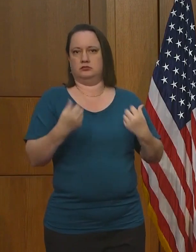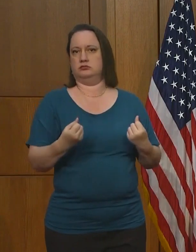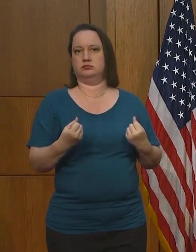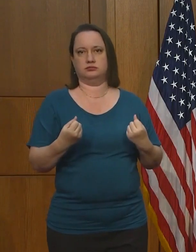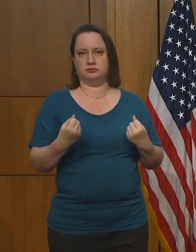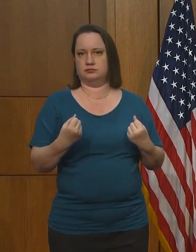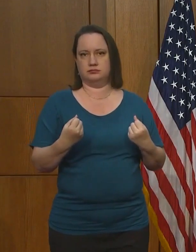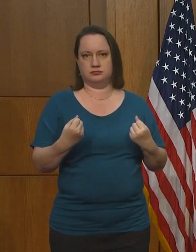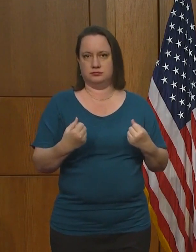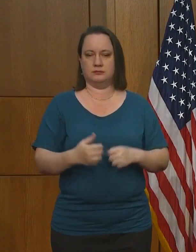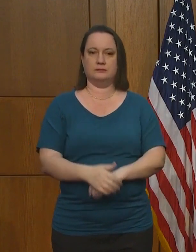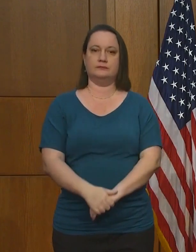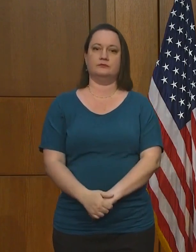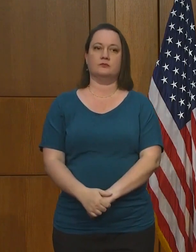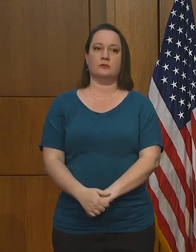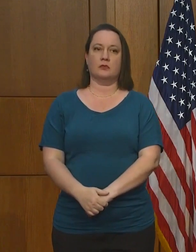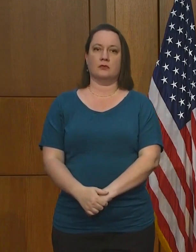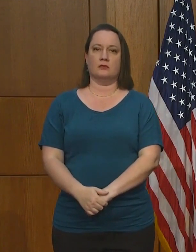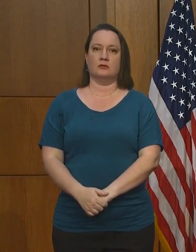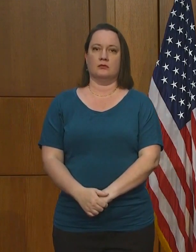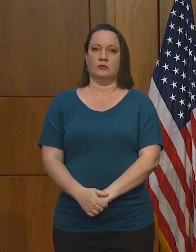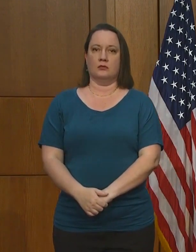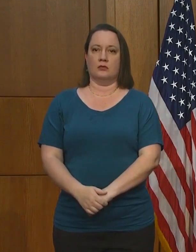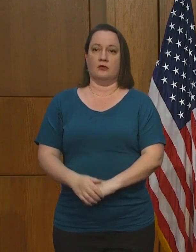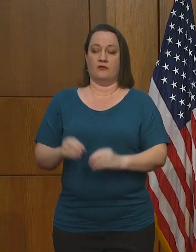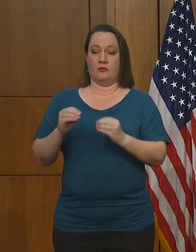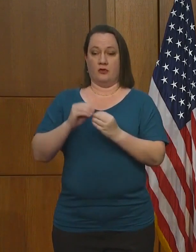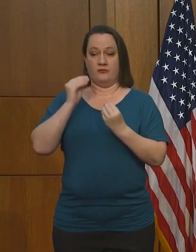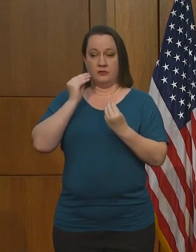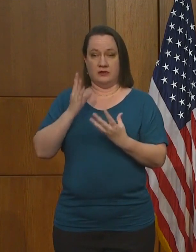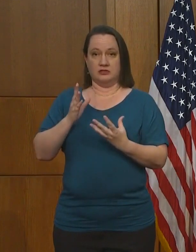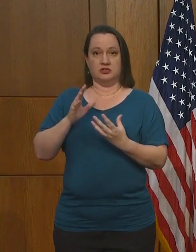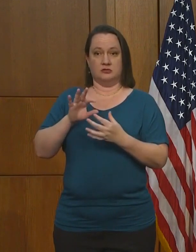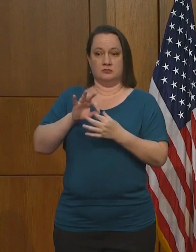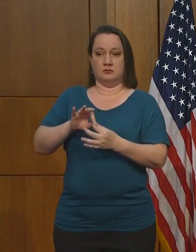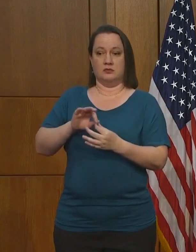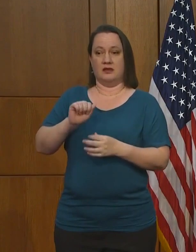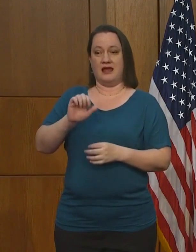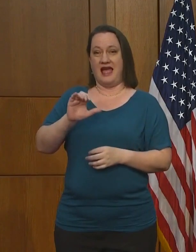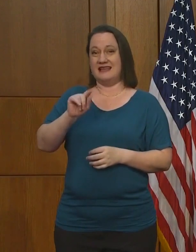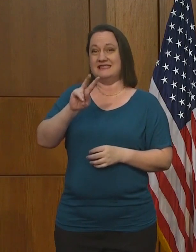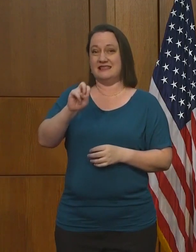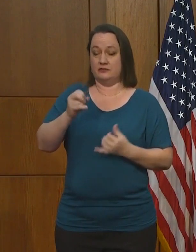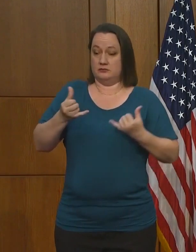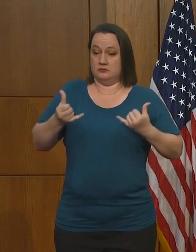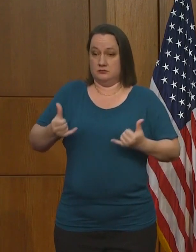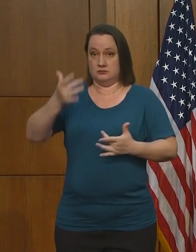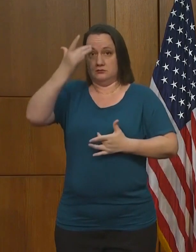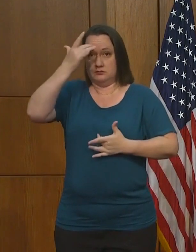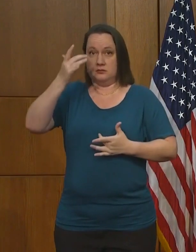RECOVERY RIGHT NOW BECAUSE WE'RE NOT TAKING CARE OF THE- ENDS FOR PROVIDING. MORE